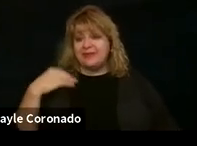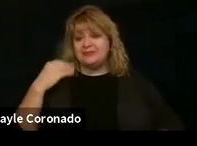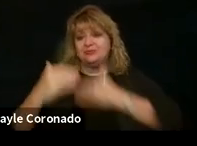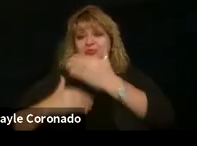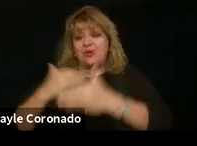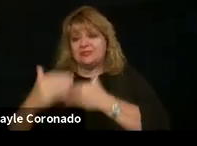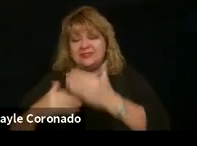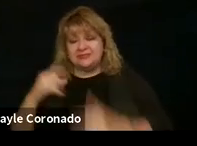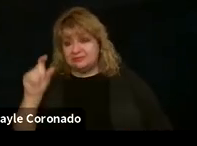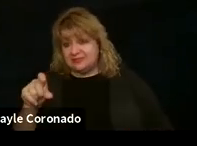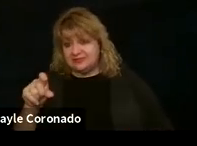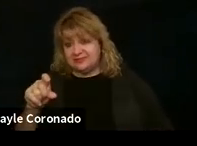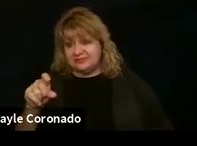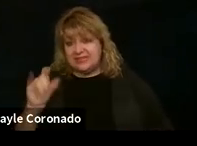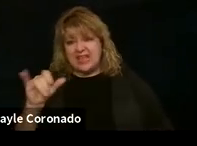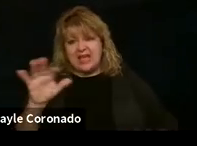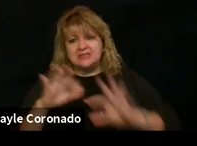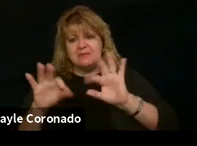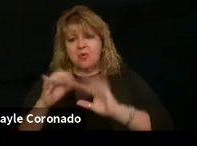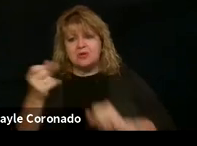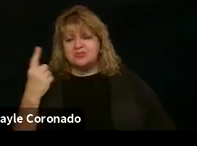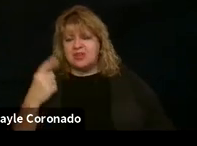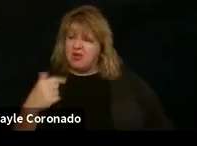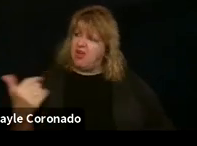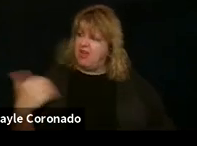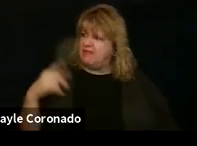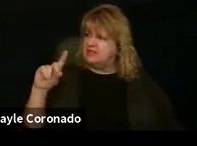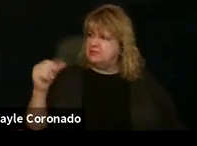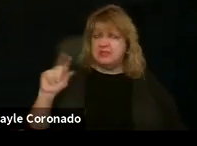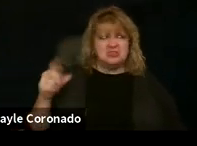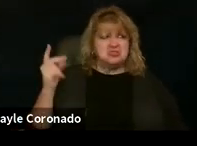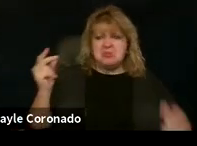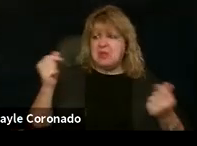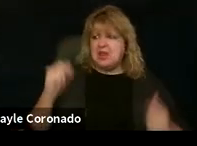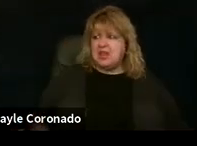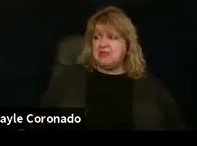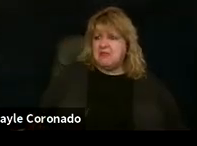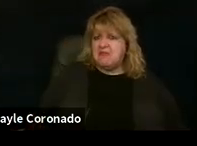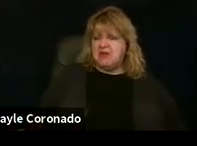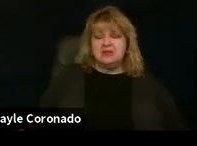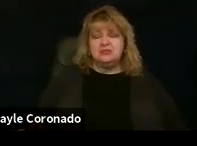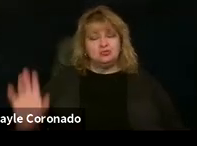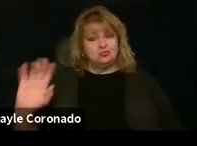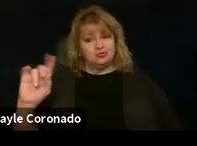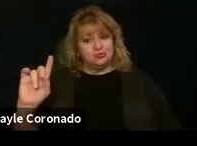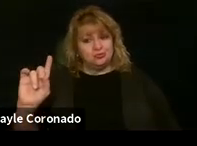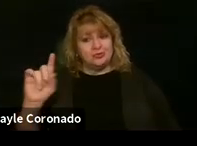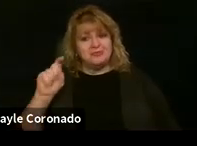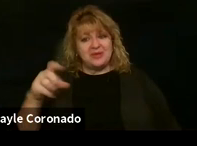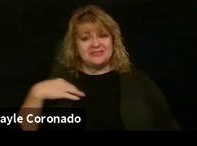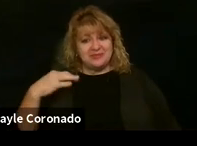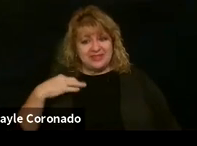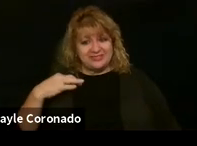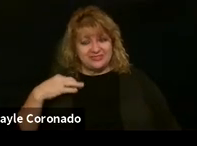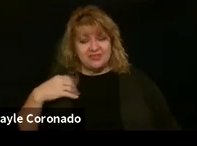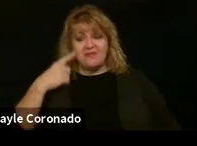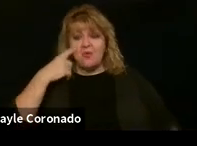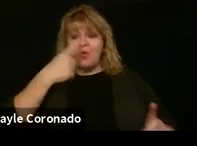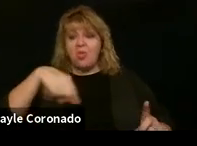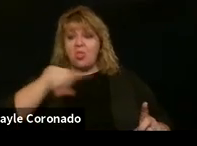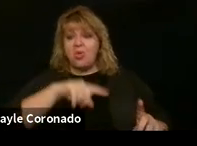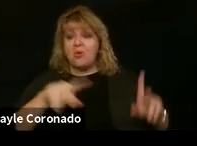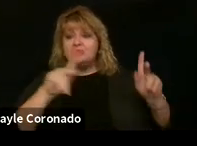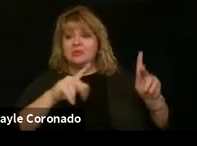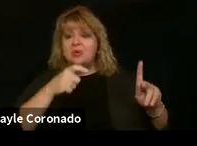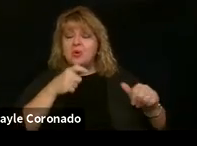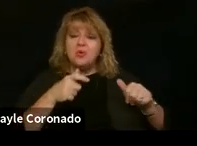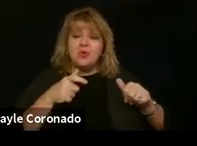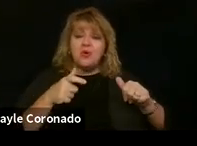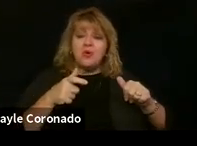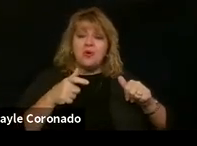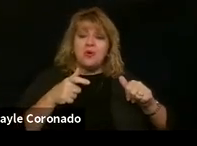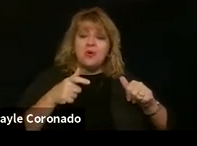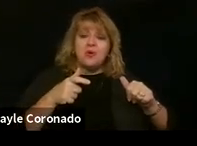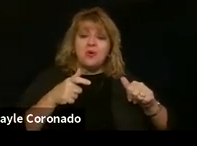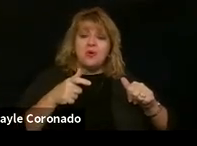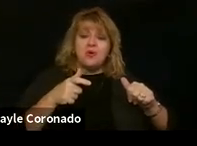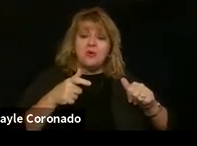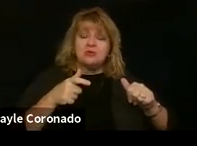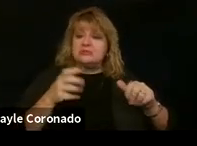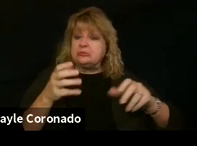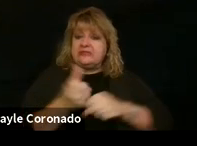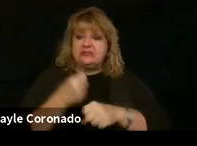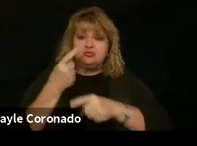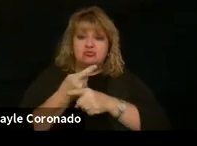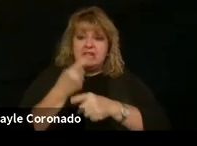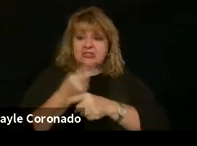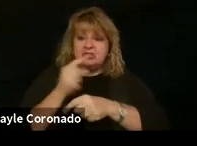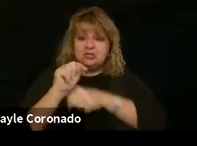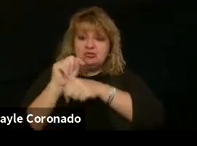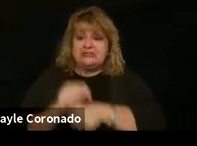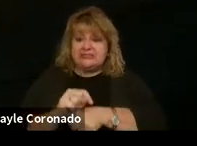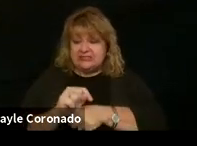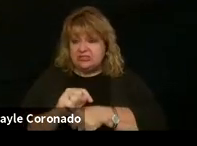And that's really important to understand about Mrs. Especially for individuals who are just trying to just get regular traditional services through Mrs.